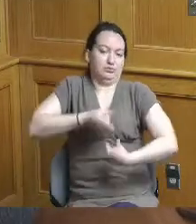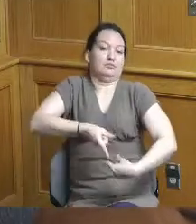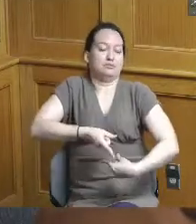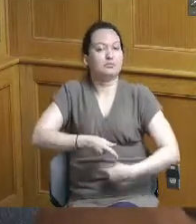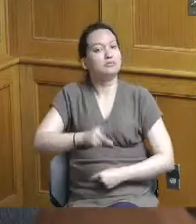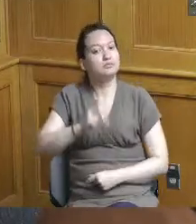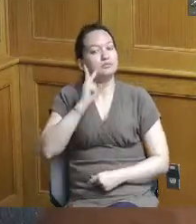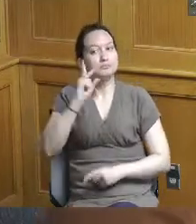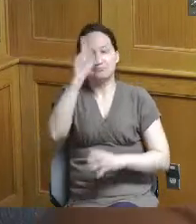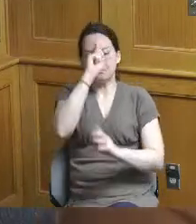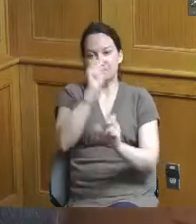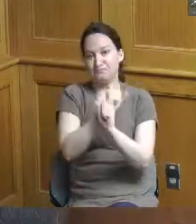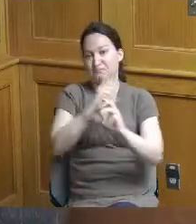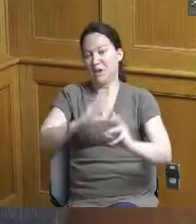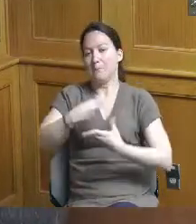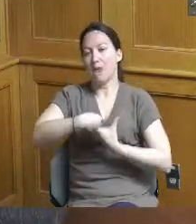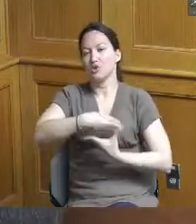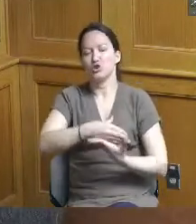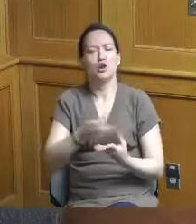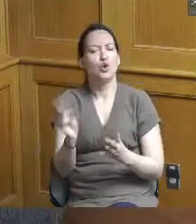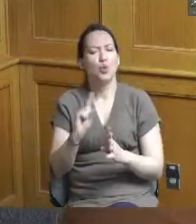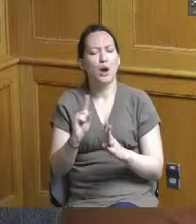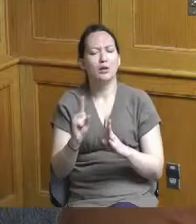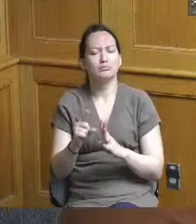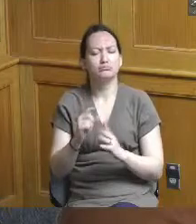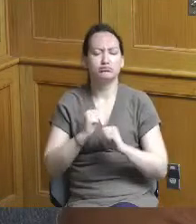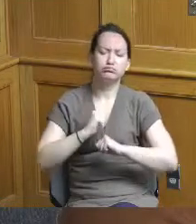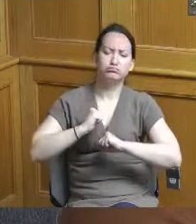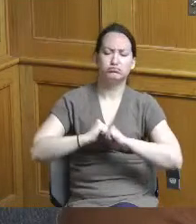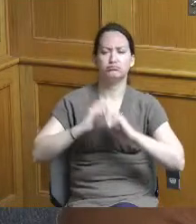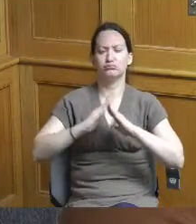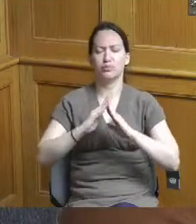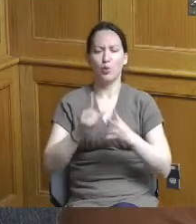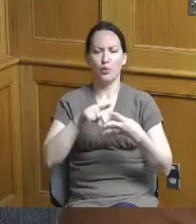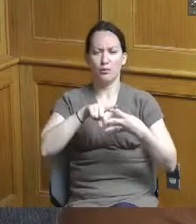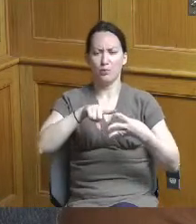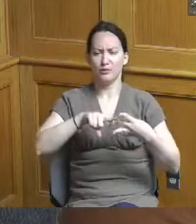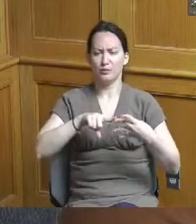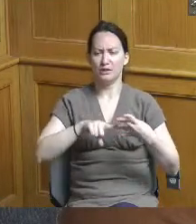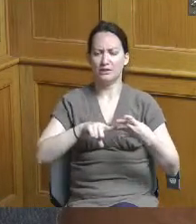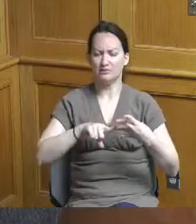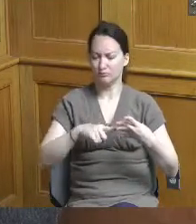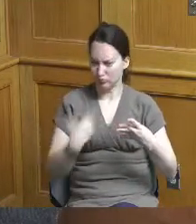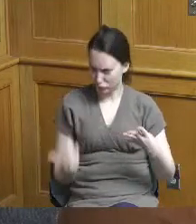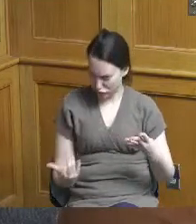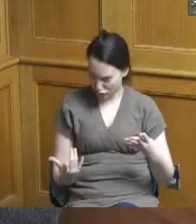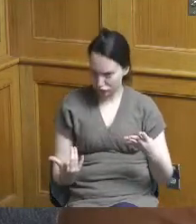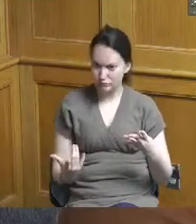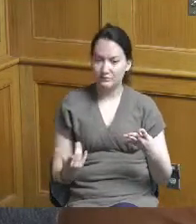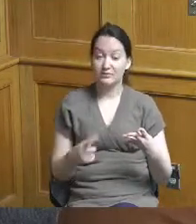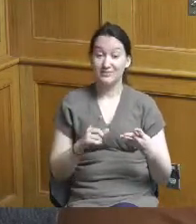is in this budget where do these initiative fall quarter one two and three and when we pass the